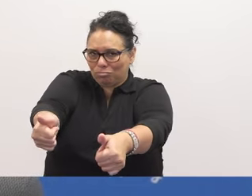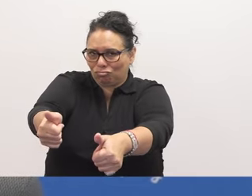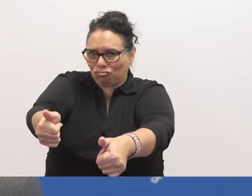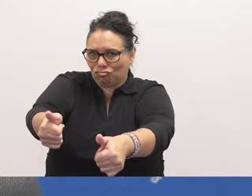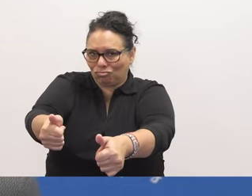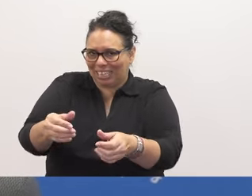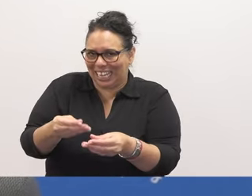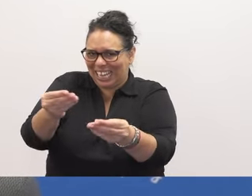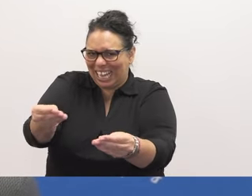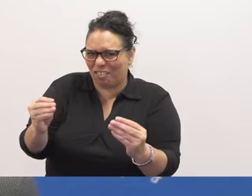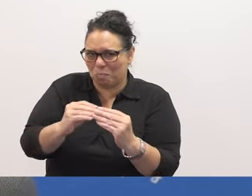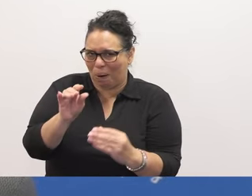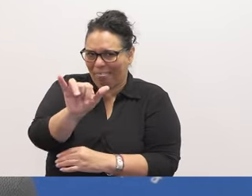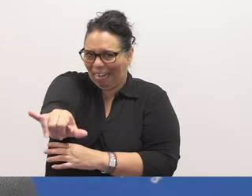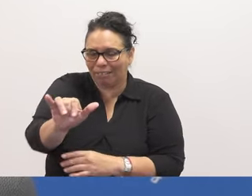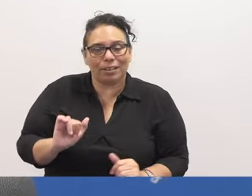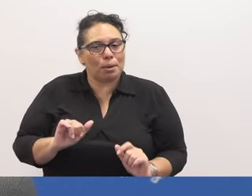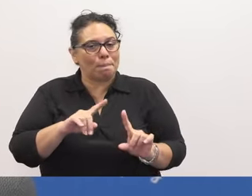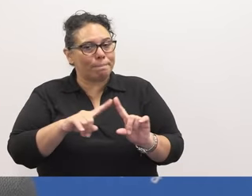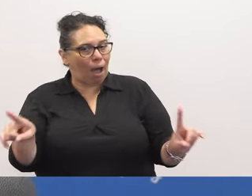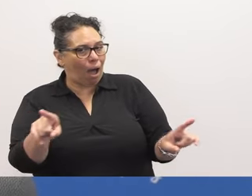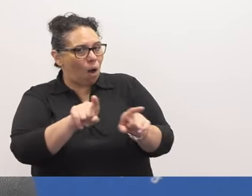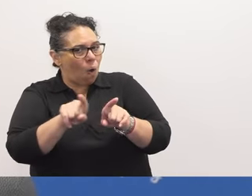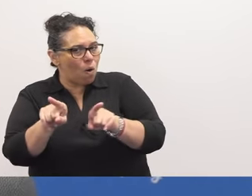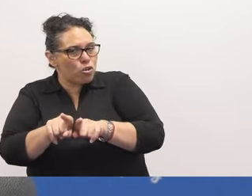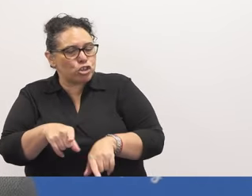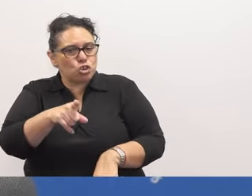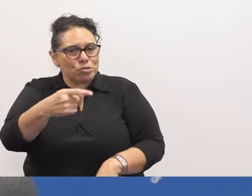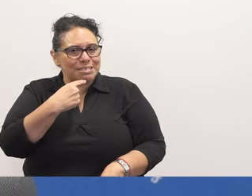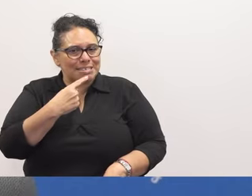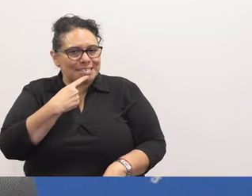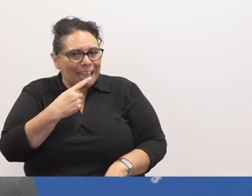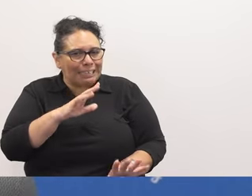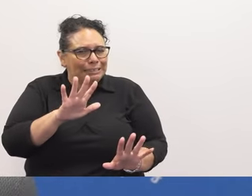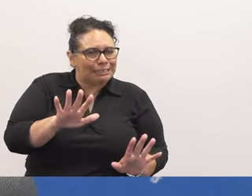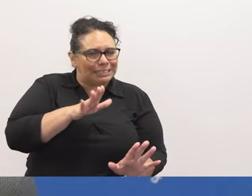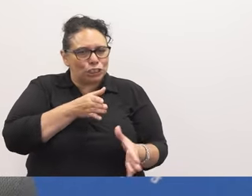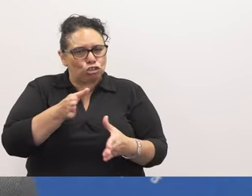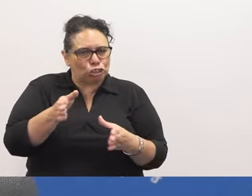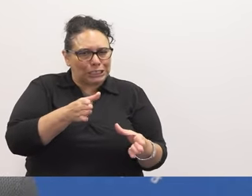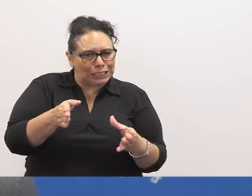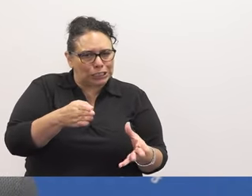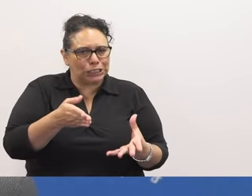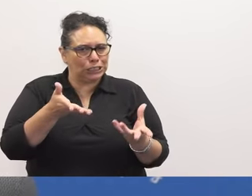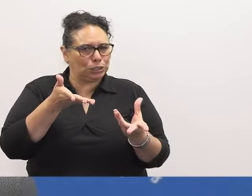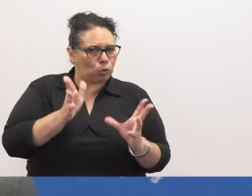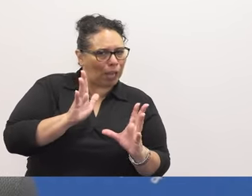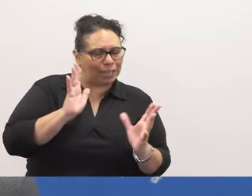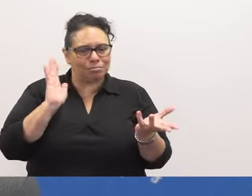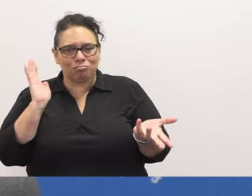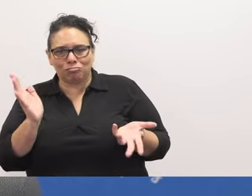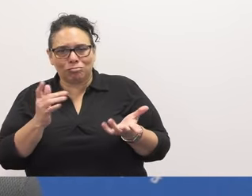But you were also saying in a very tactful and strategic way, Hey, you know, what about this?